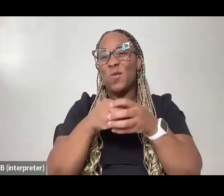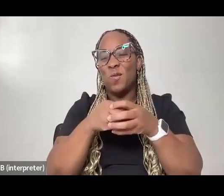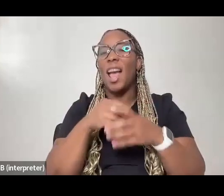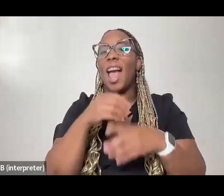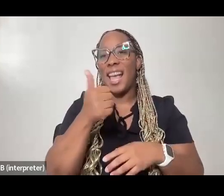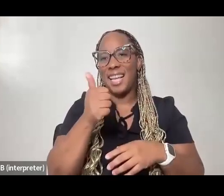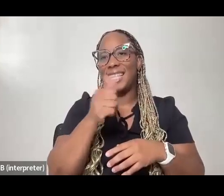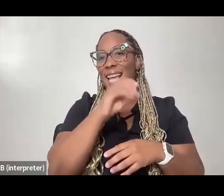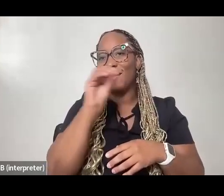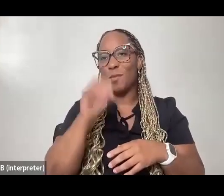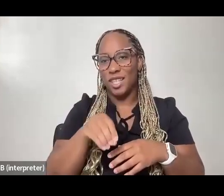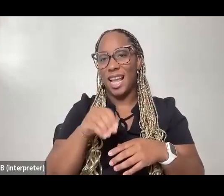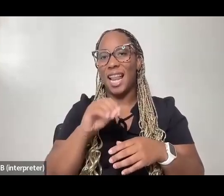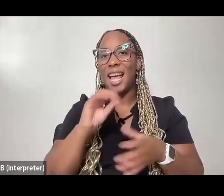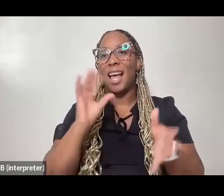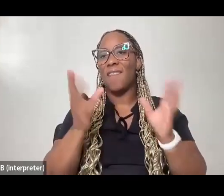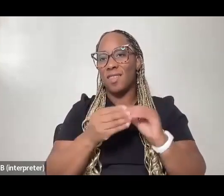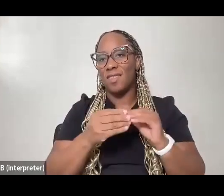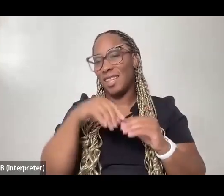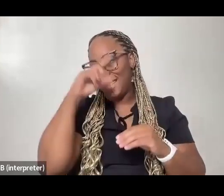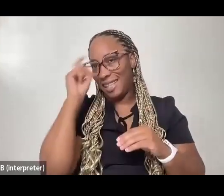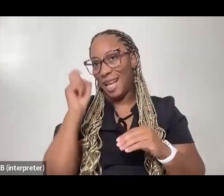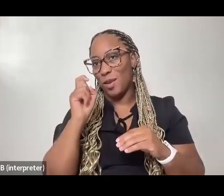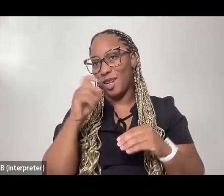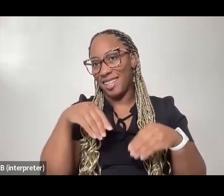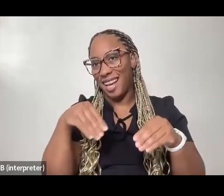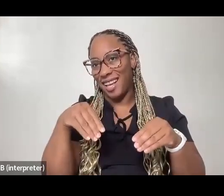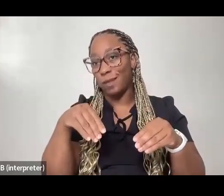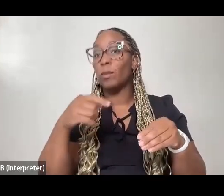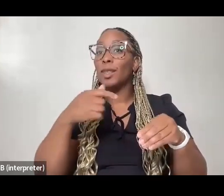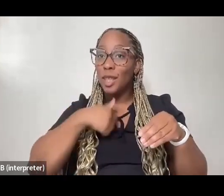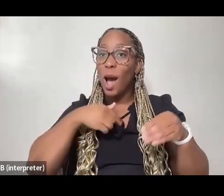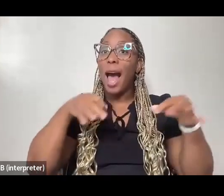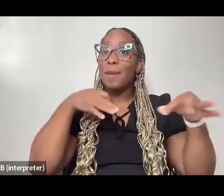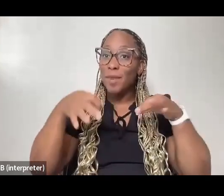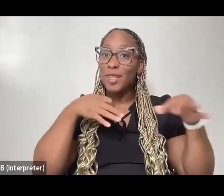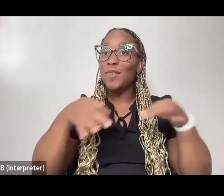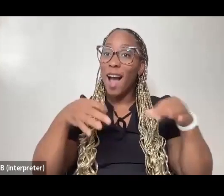10% of our overall summer sales. So I'm describing that entire